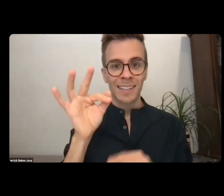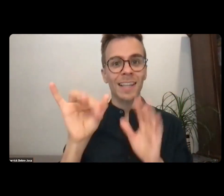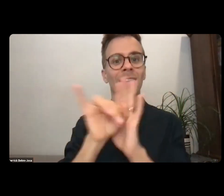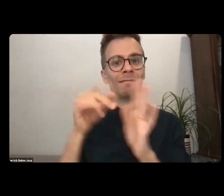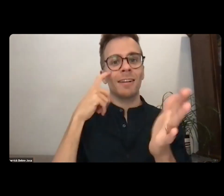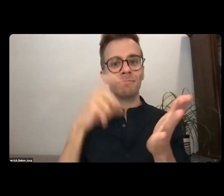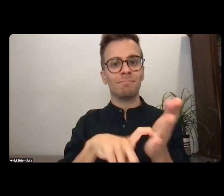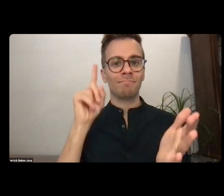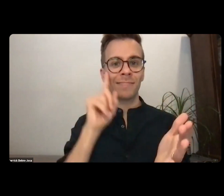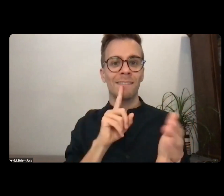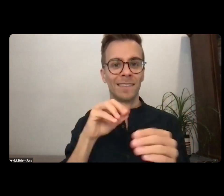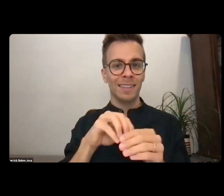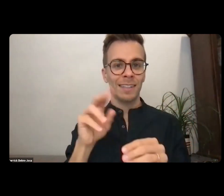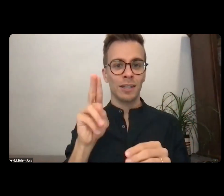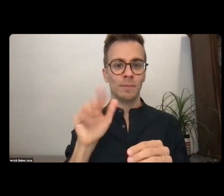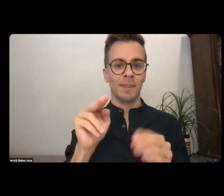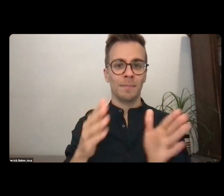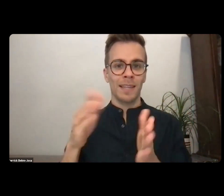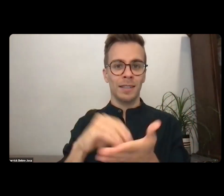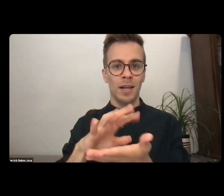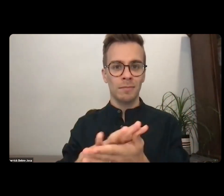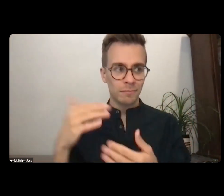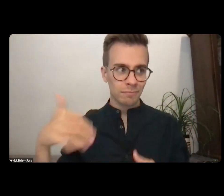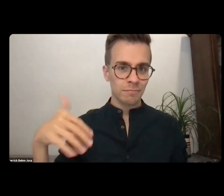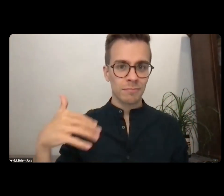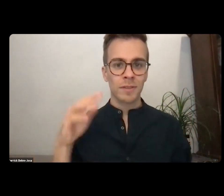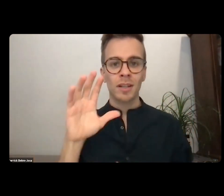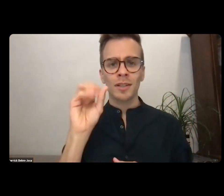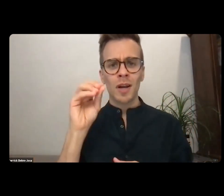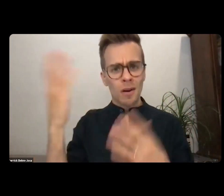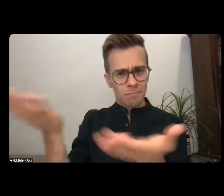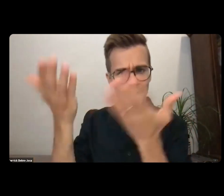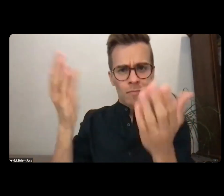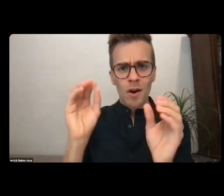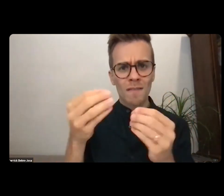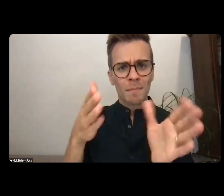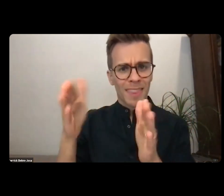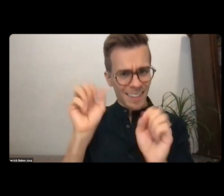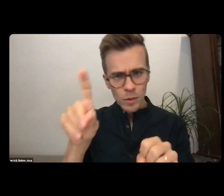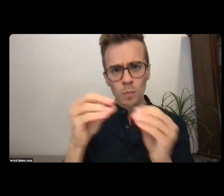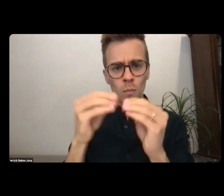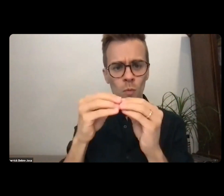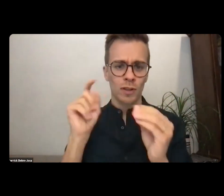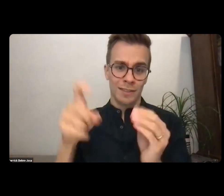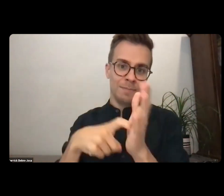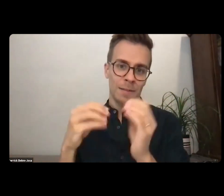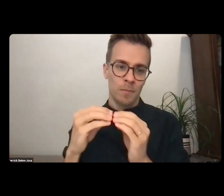And they’re finally, in 2019, identifying a need for adding the deaf to the urban planning